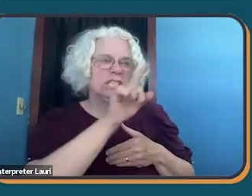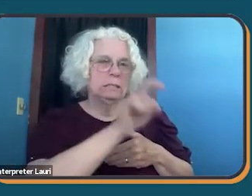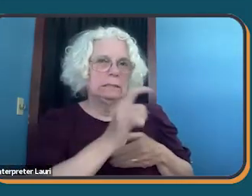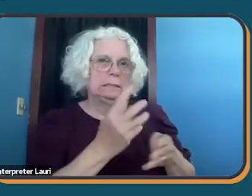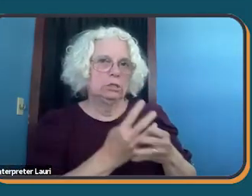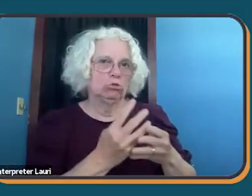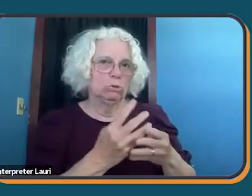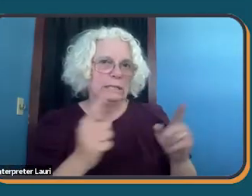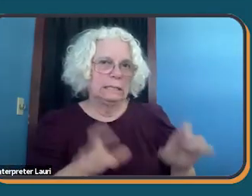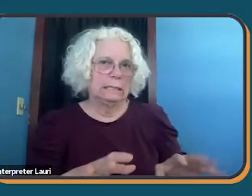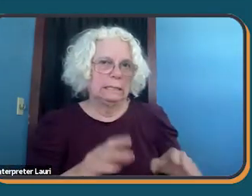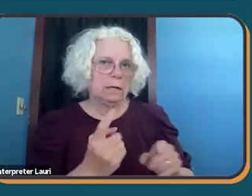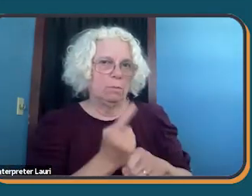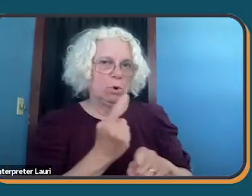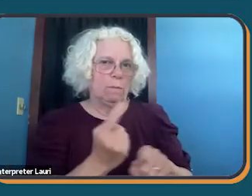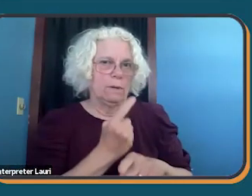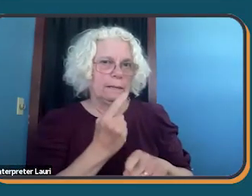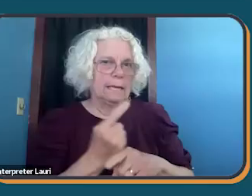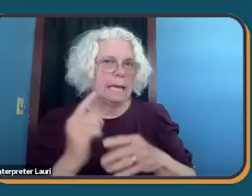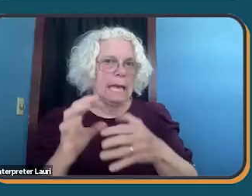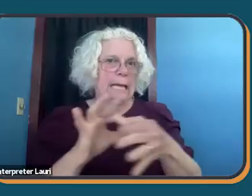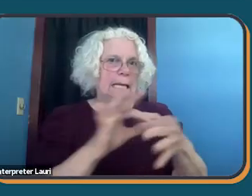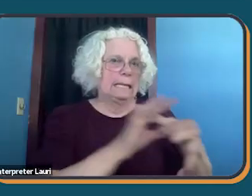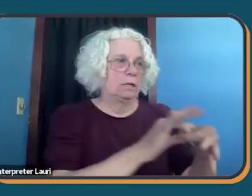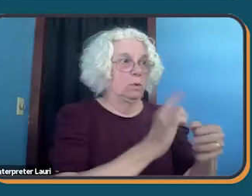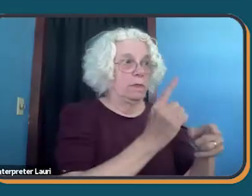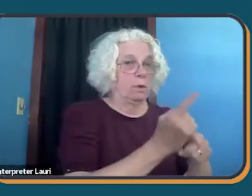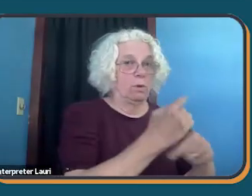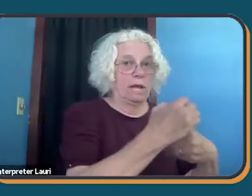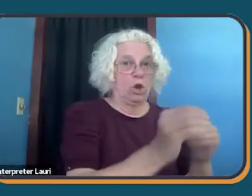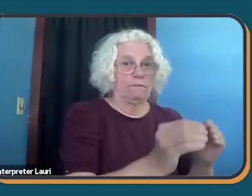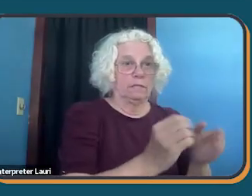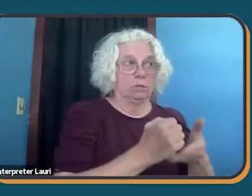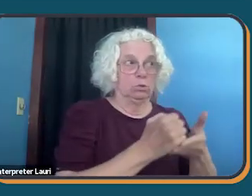and to help liaise with those offices that might be able to help her.